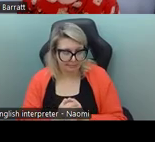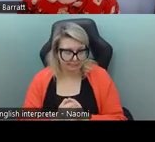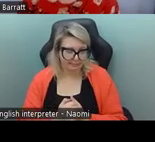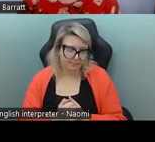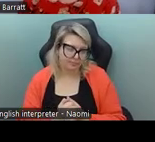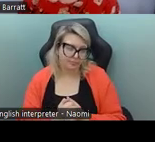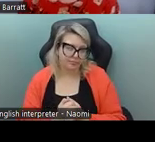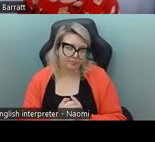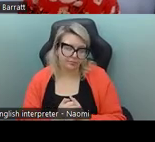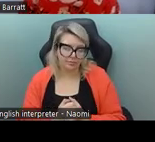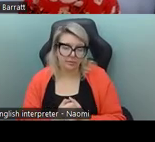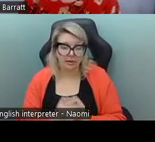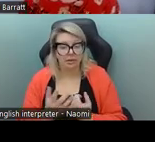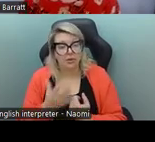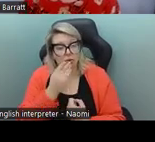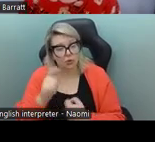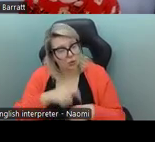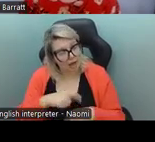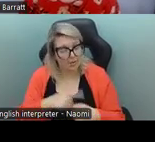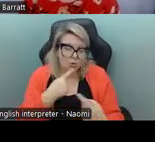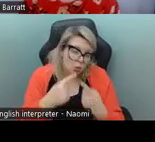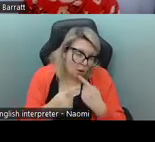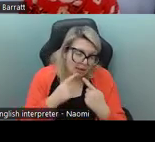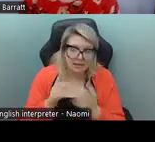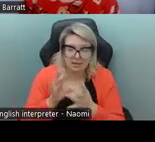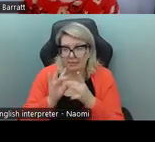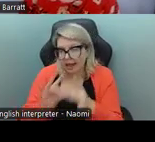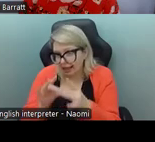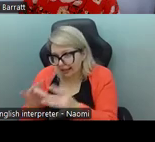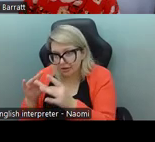Spend time commenting and engaging. It's just as useful as posting.